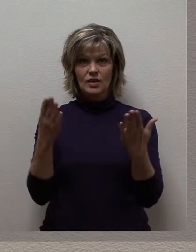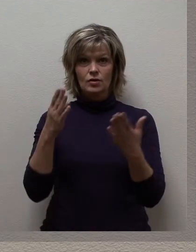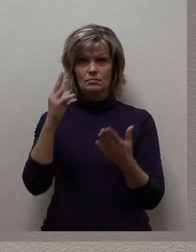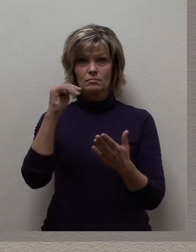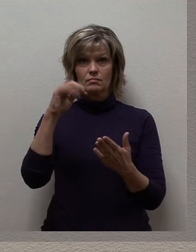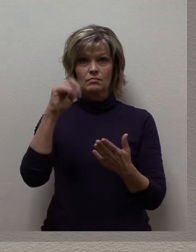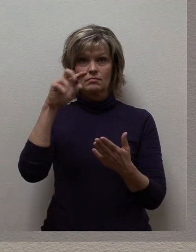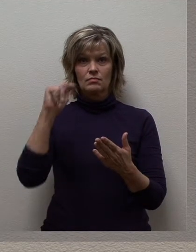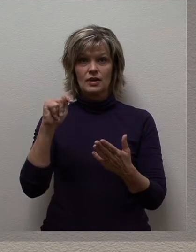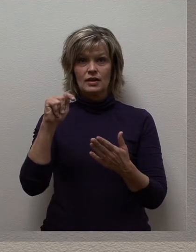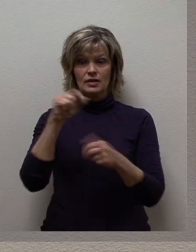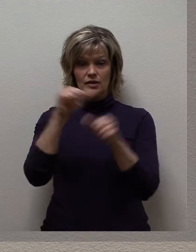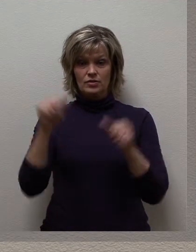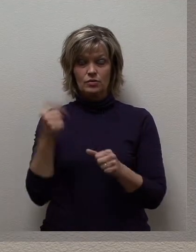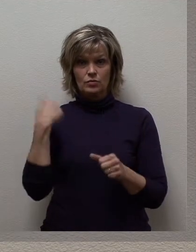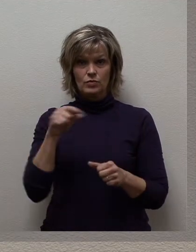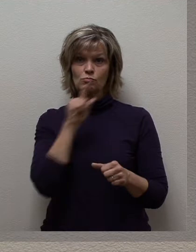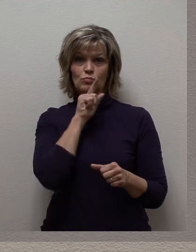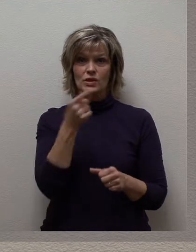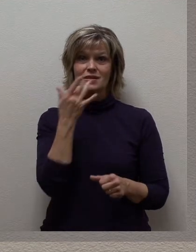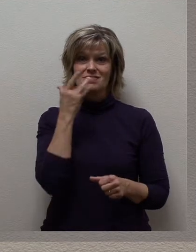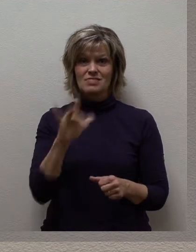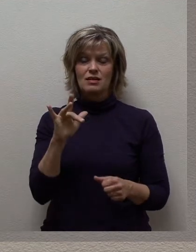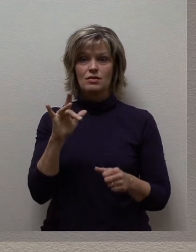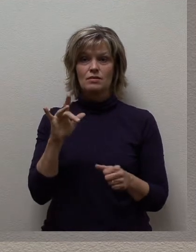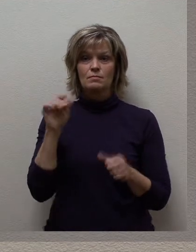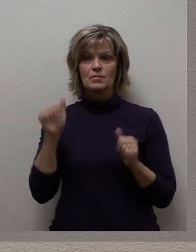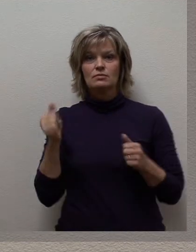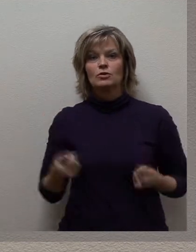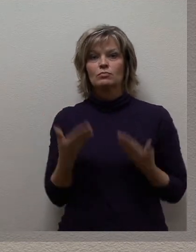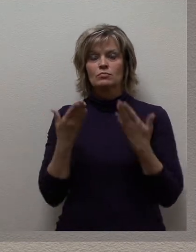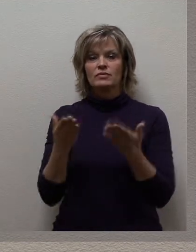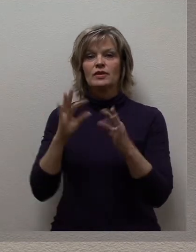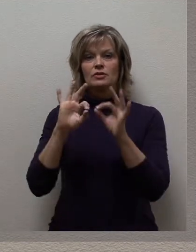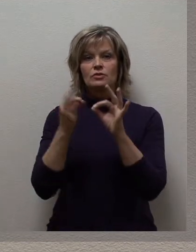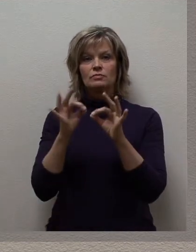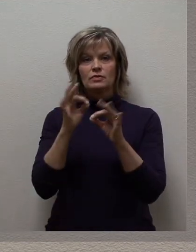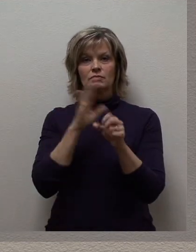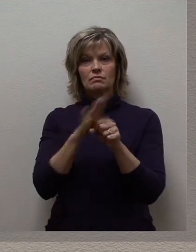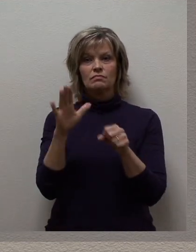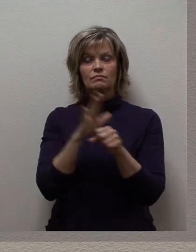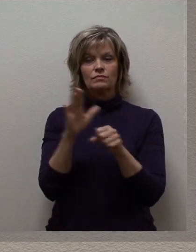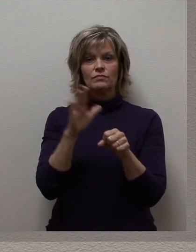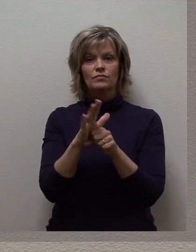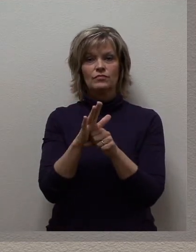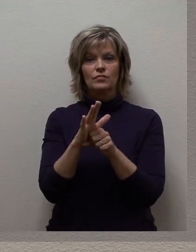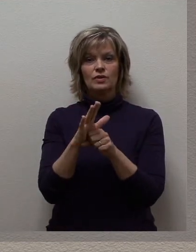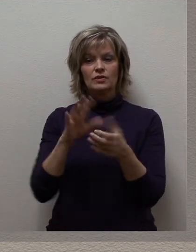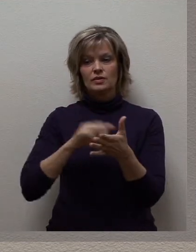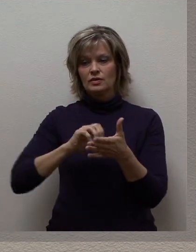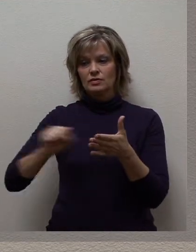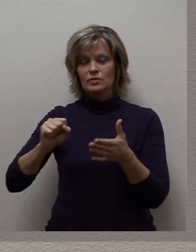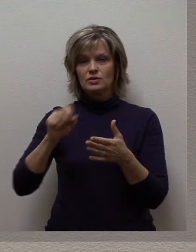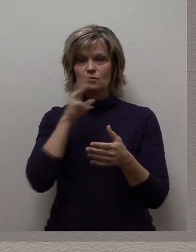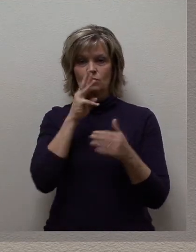are very fortunate. We have been able to provide interpreters for this whole disaster that we've been going through